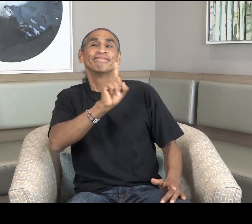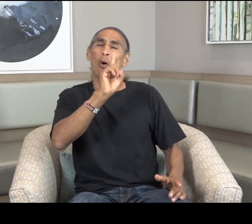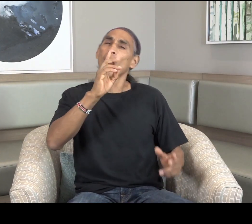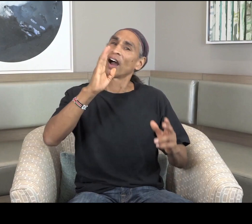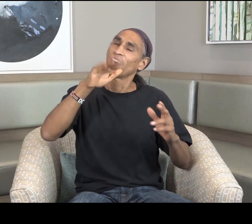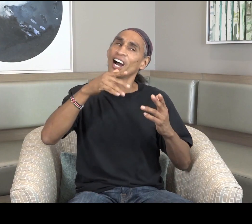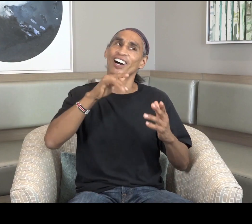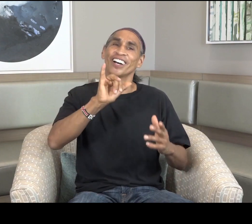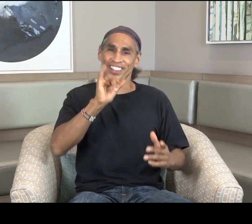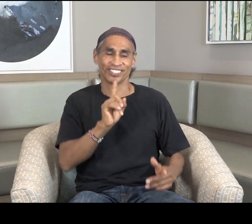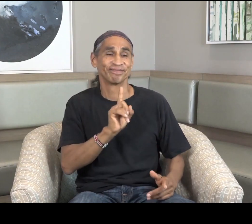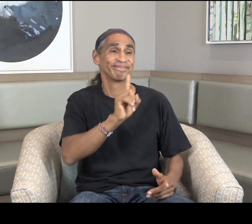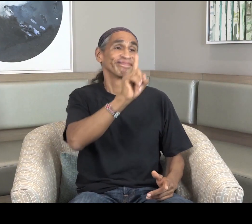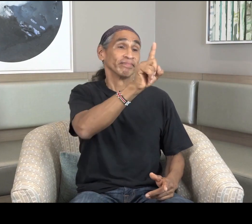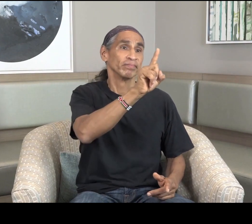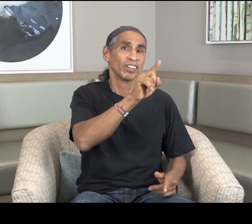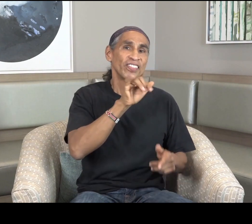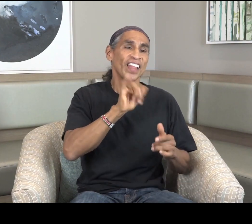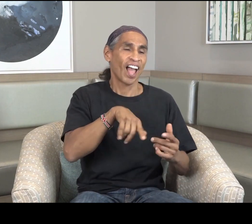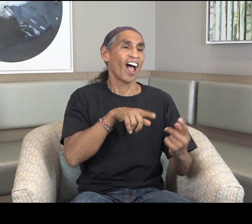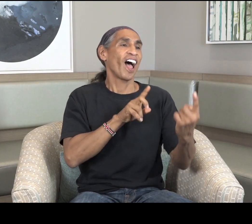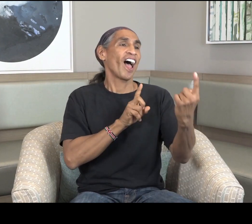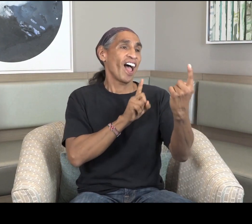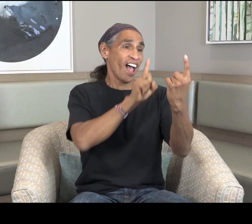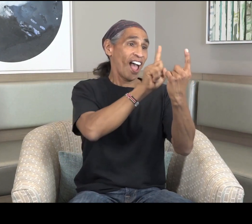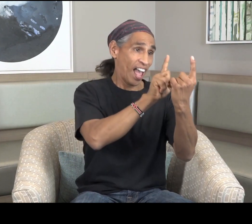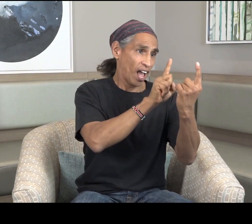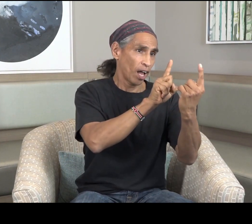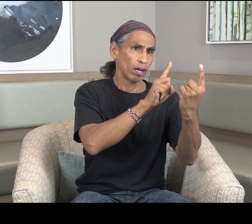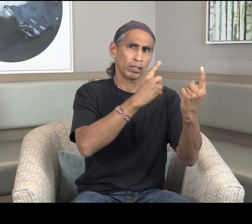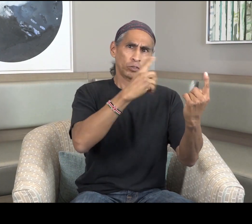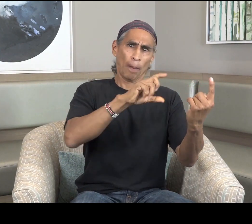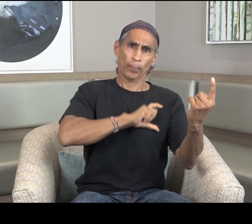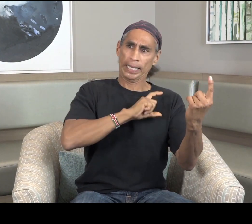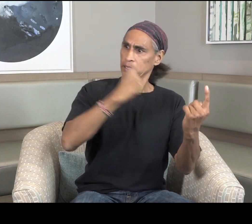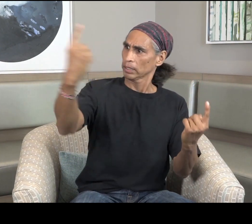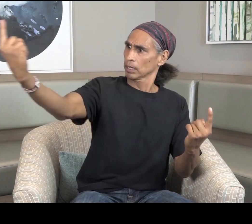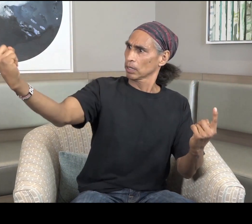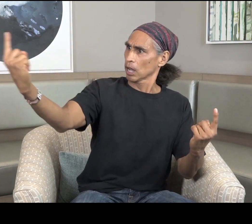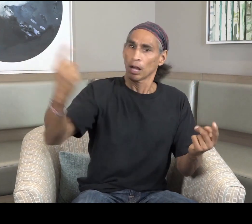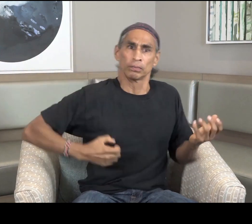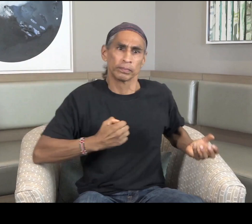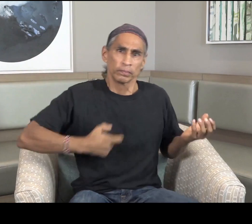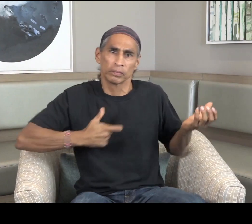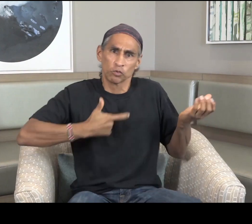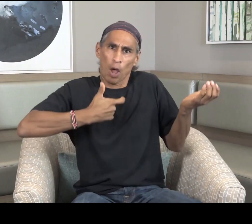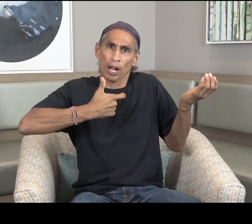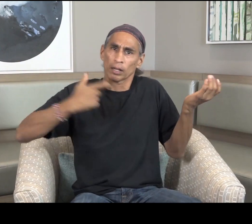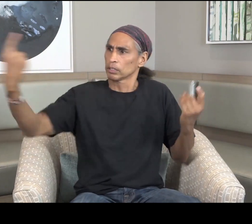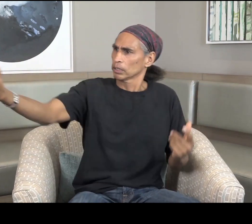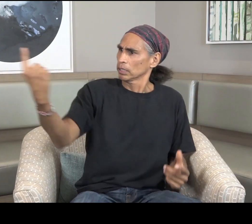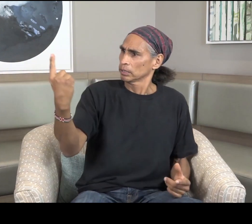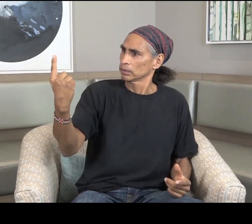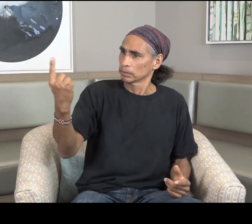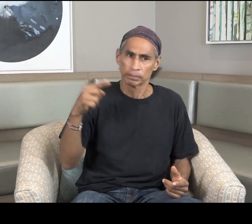And, so you know I go up to the house and go up to the police, and we go to the house